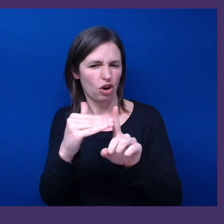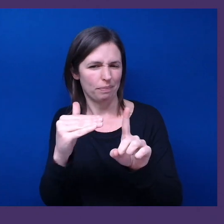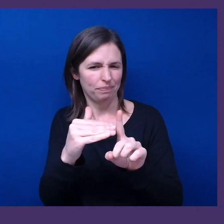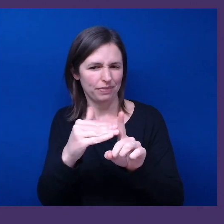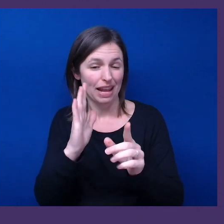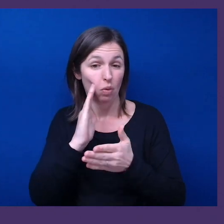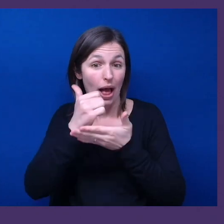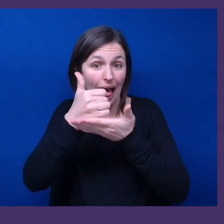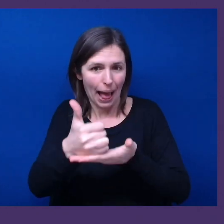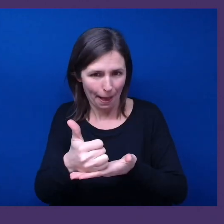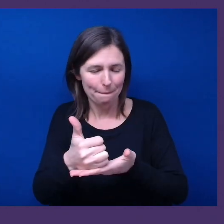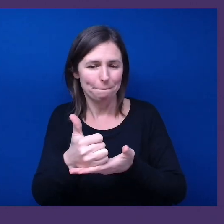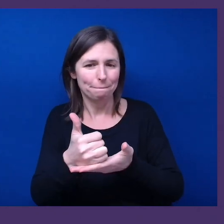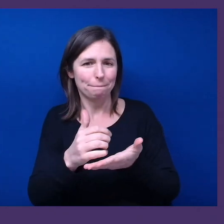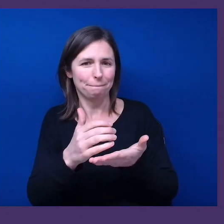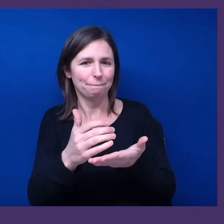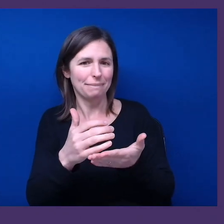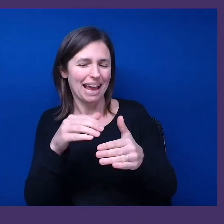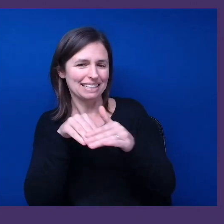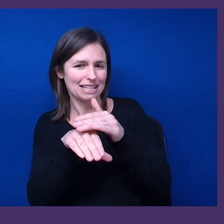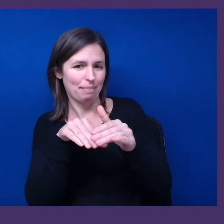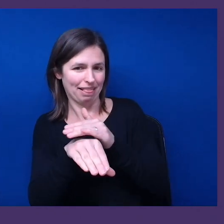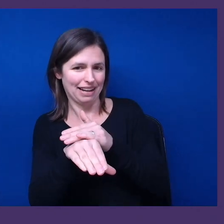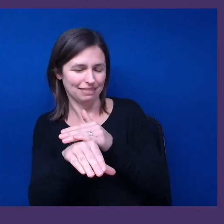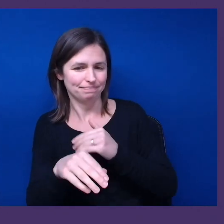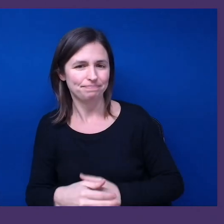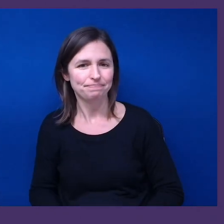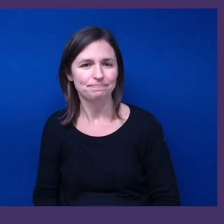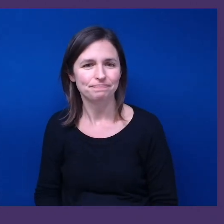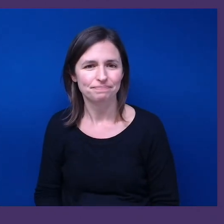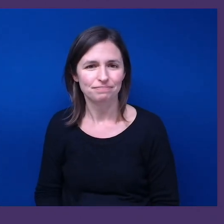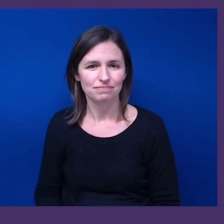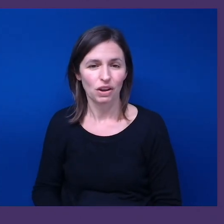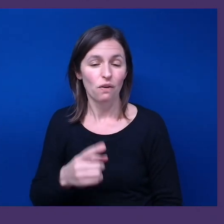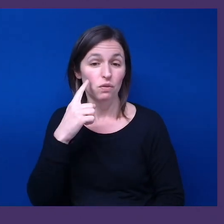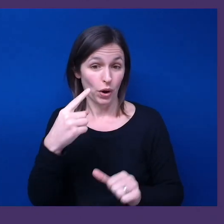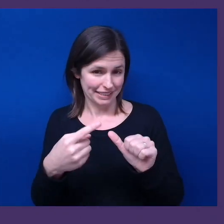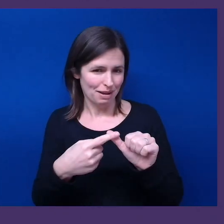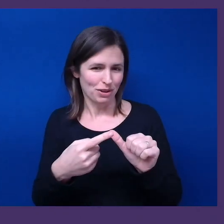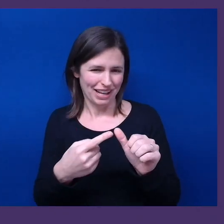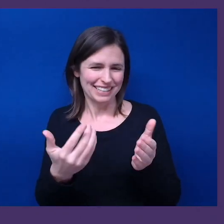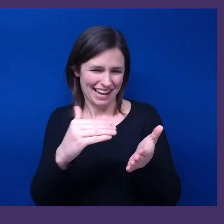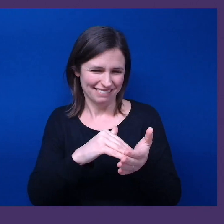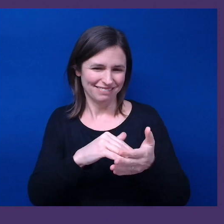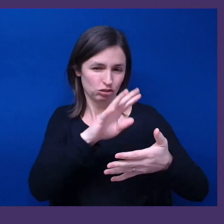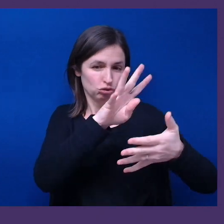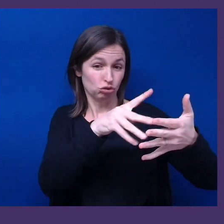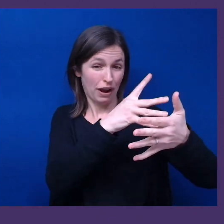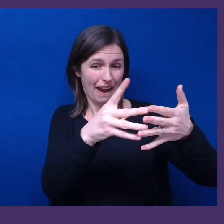into a concise written description that a blind person can understand. Break down this large project